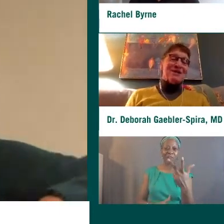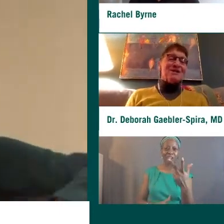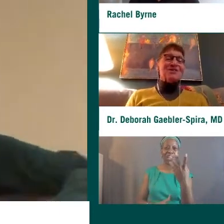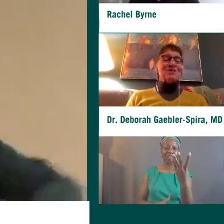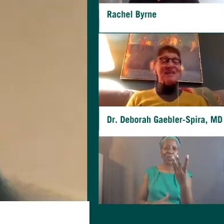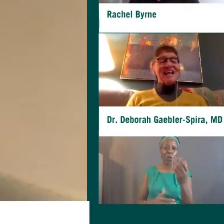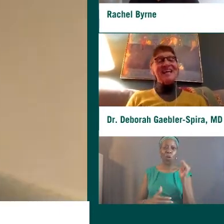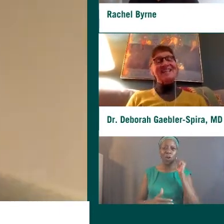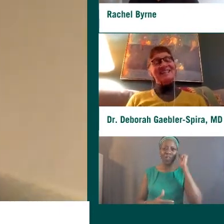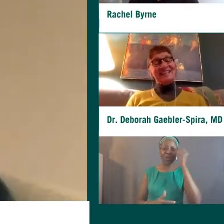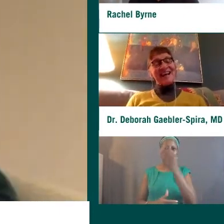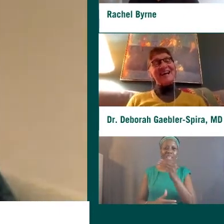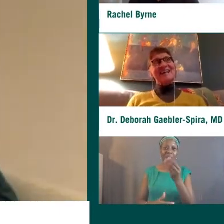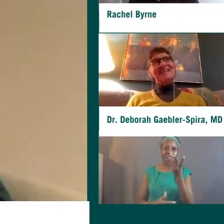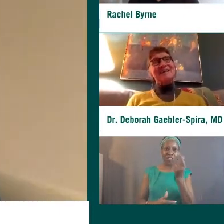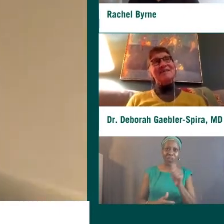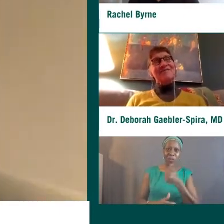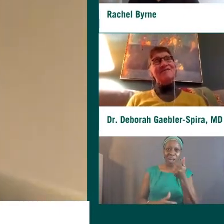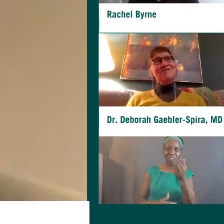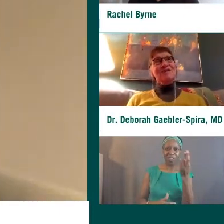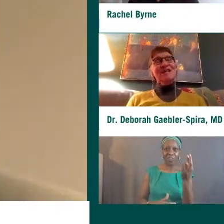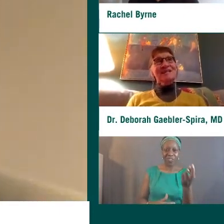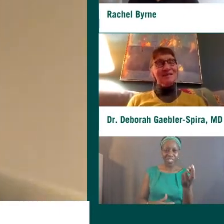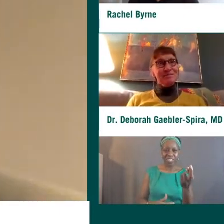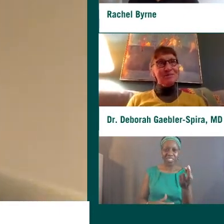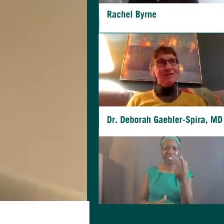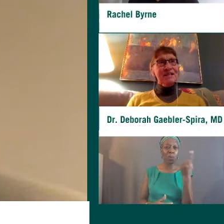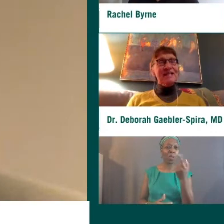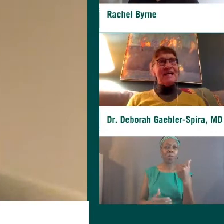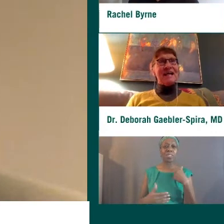So, we have a lot of great input.